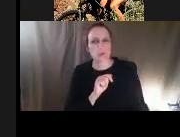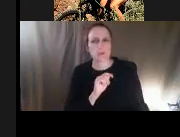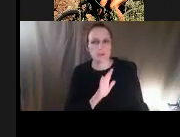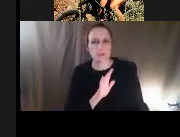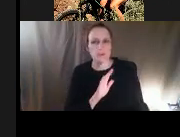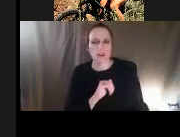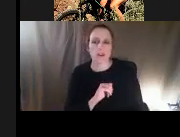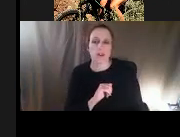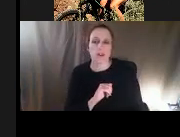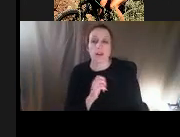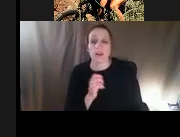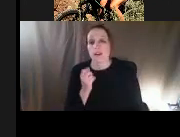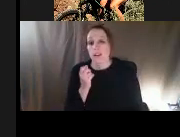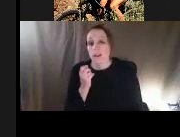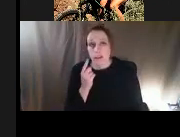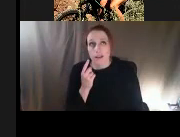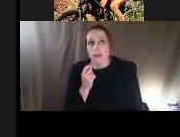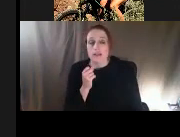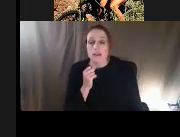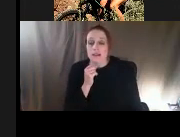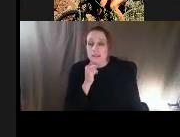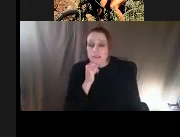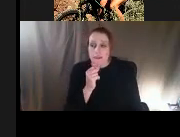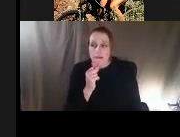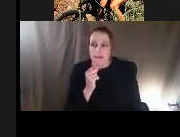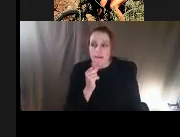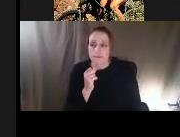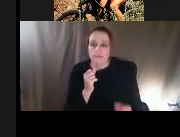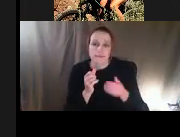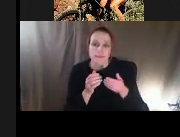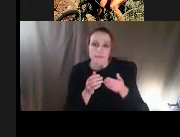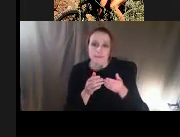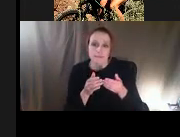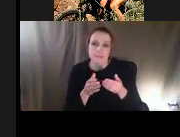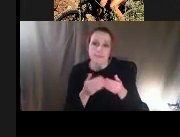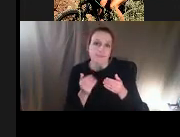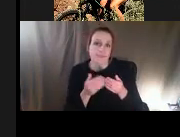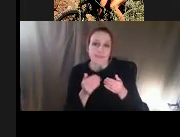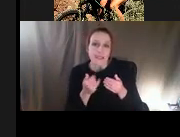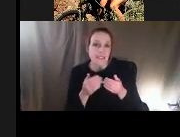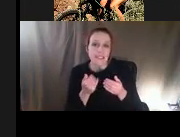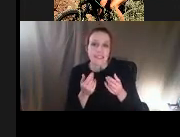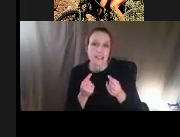not as always easy to do in that day to day service